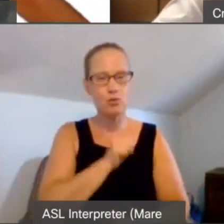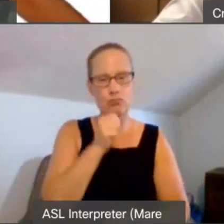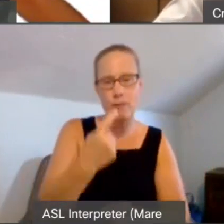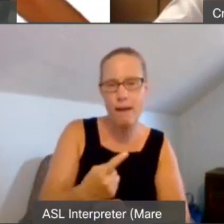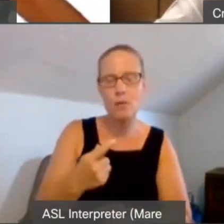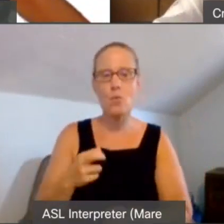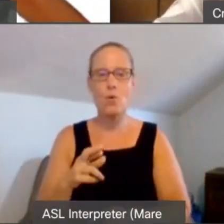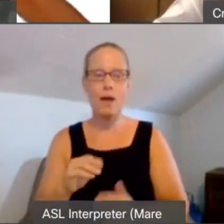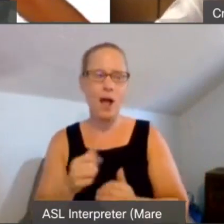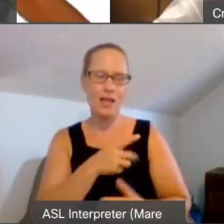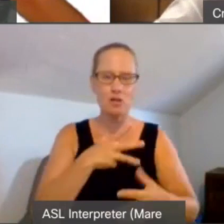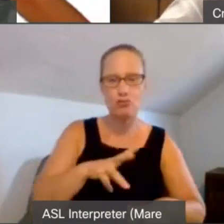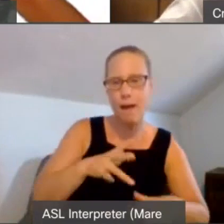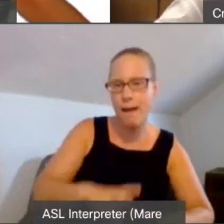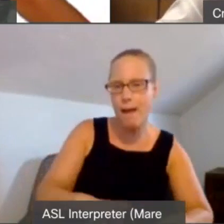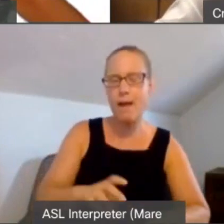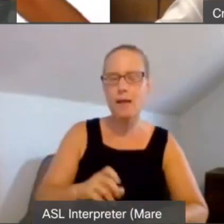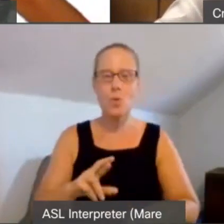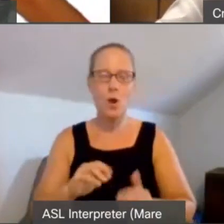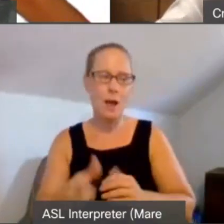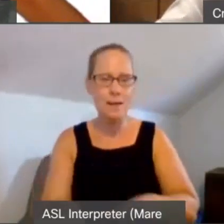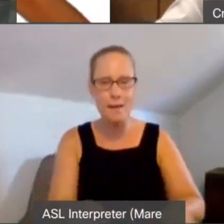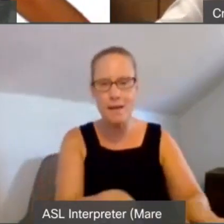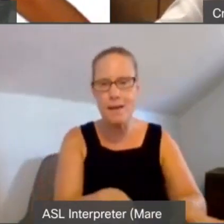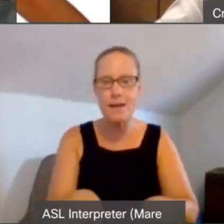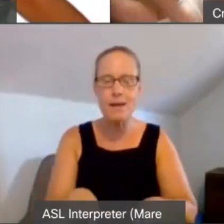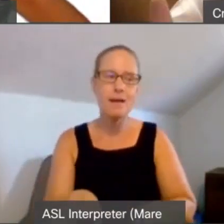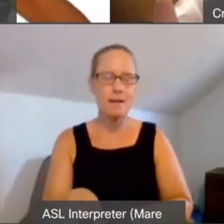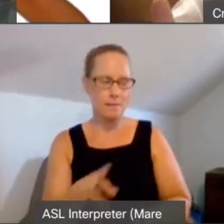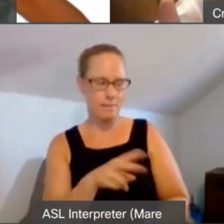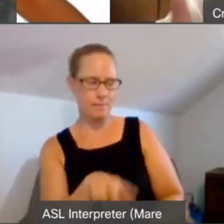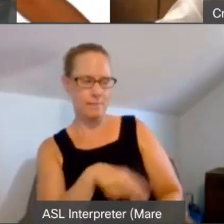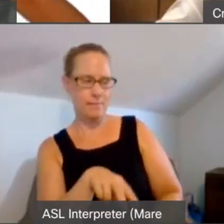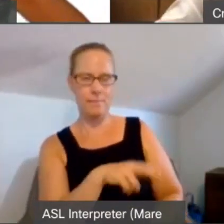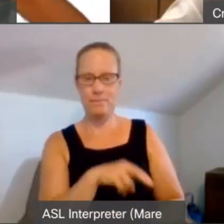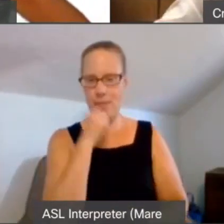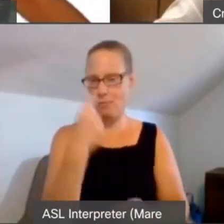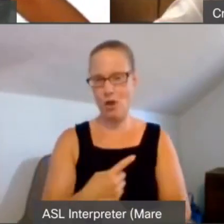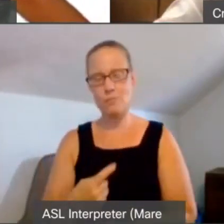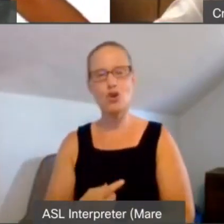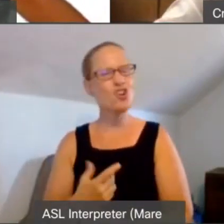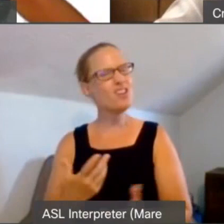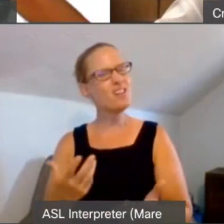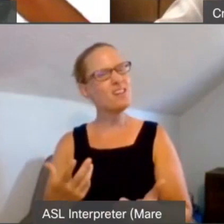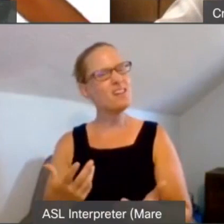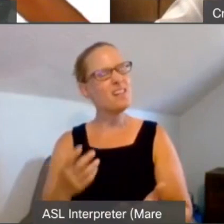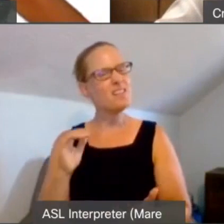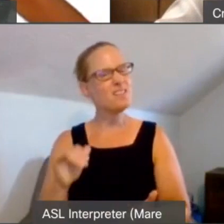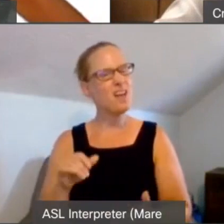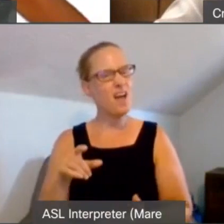or the way they dress or their addiction or their accountability is as looked as improper. I think that's what a doctor is sending at out